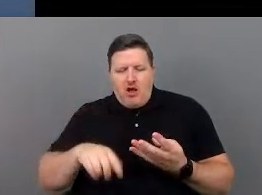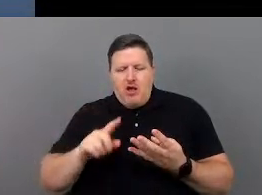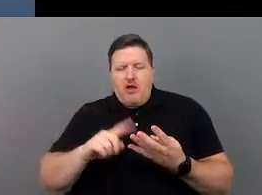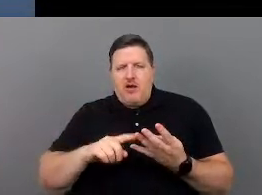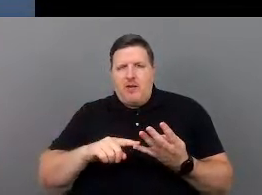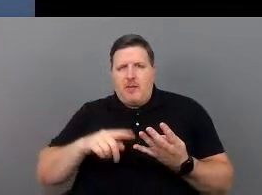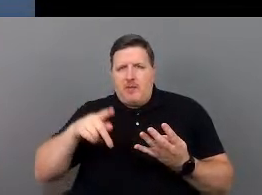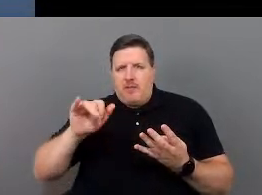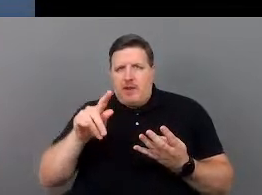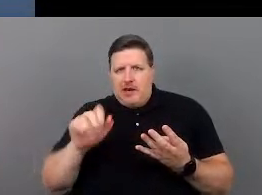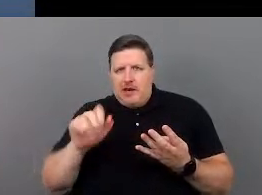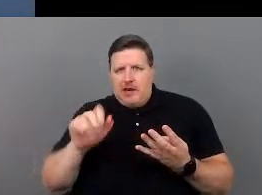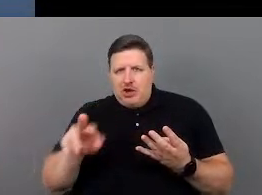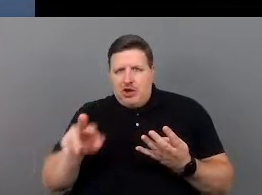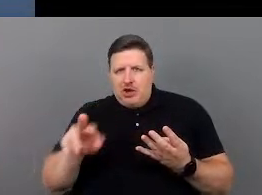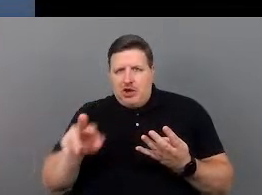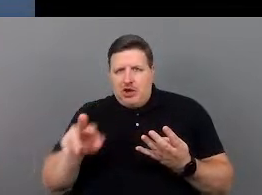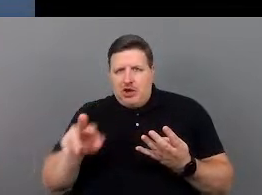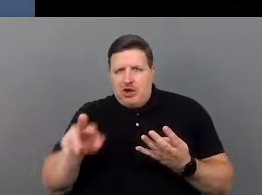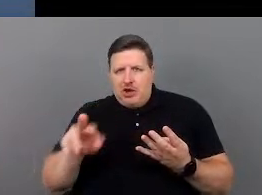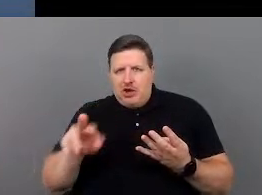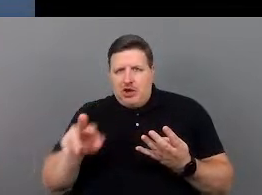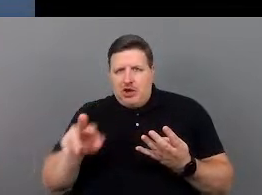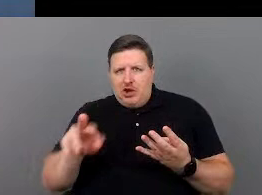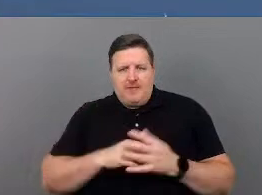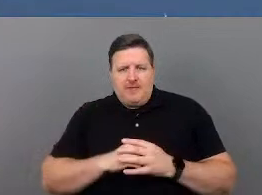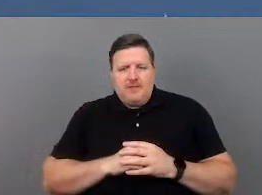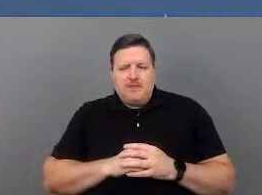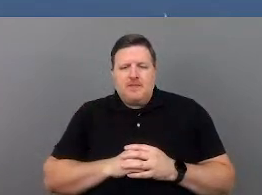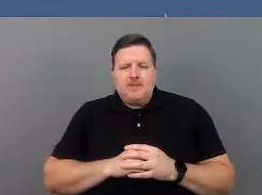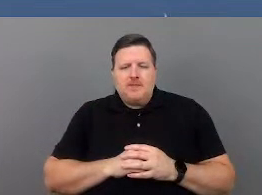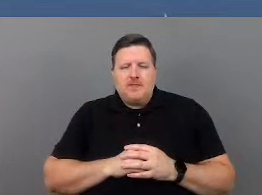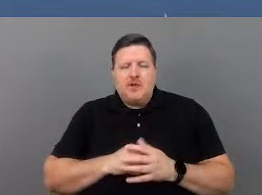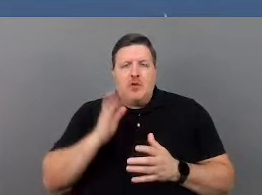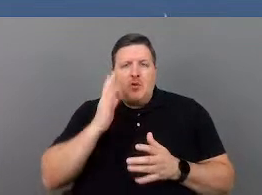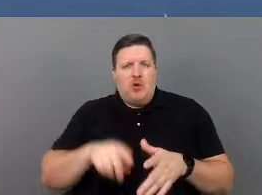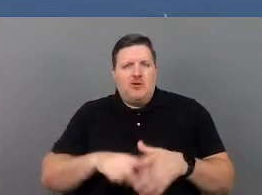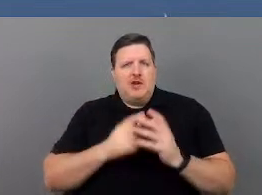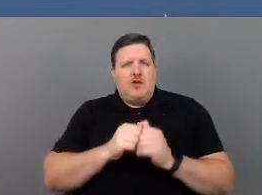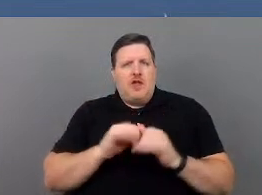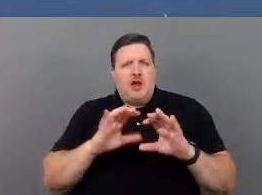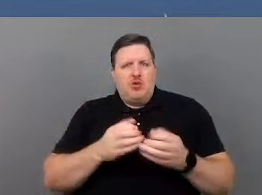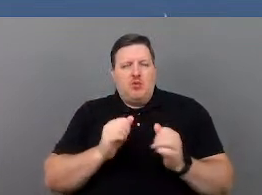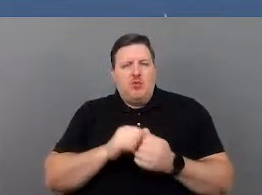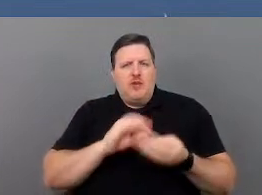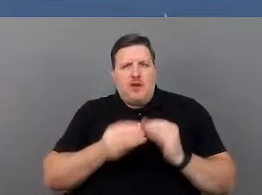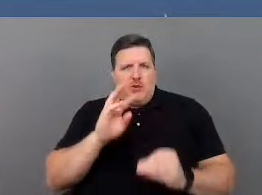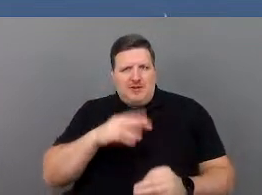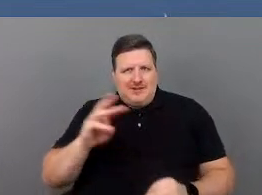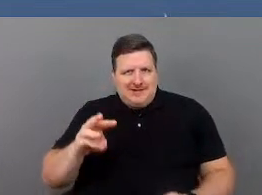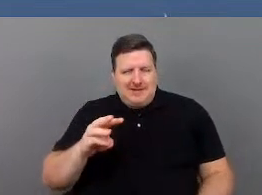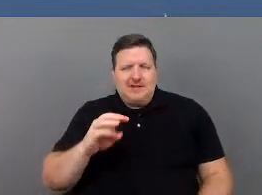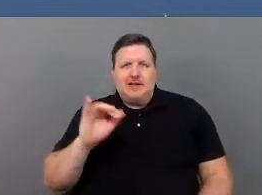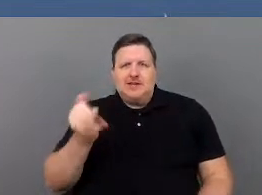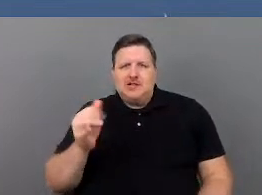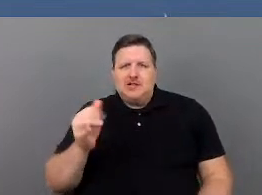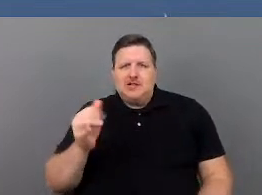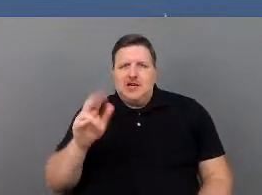WITH JEHUN. ≫ HI, COUNCIL, ARE YOU ABLE TO HEAR ME? HELLO? ≫ COUNCIL PRESIDENT BENDER: YES. WELCOME.